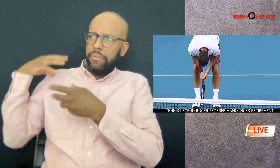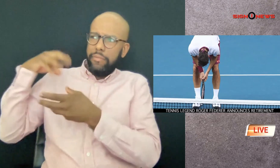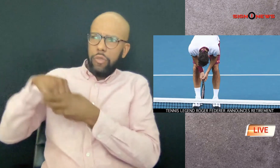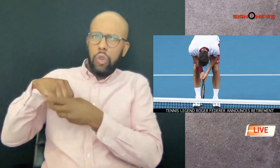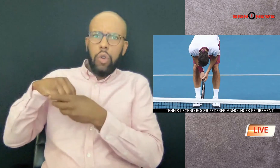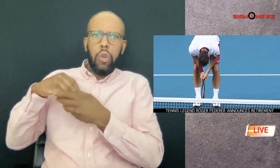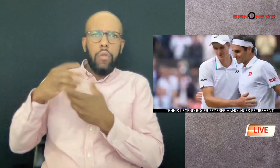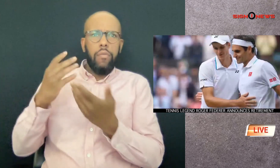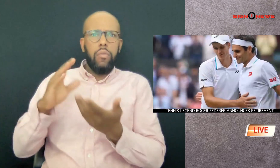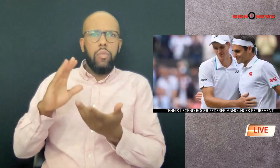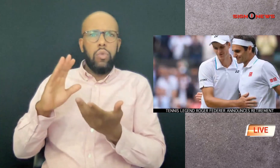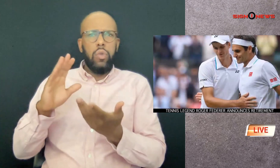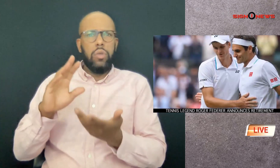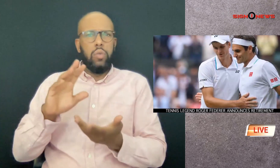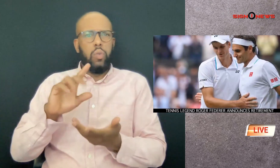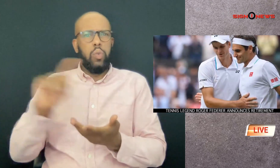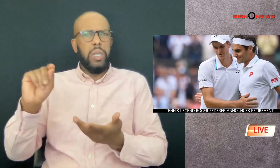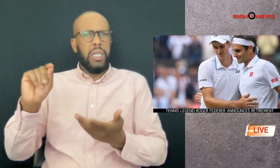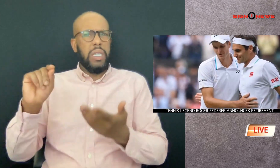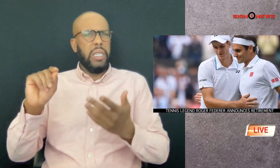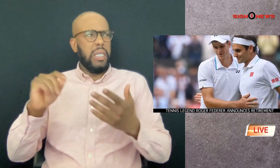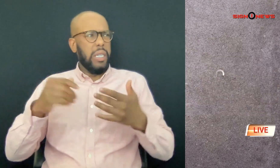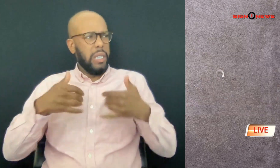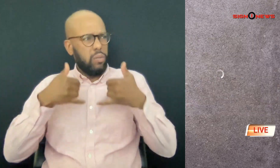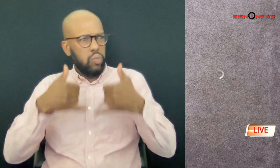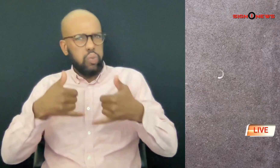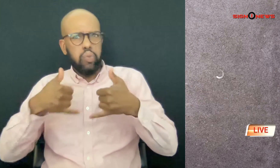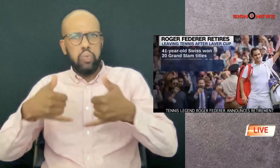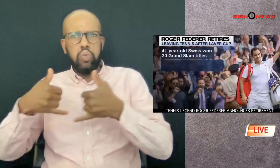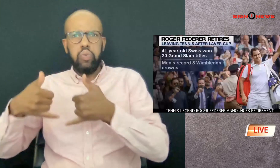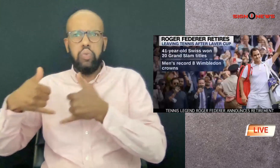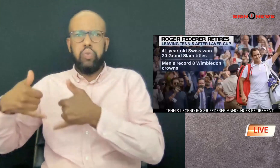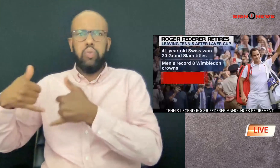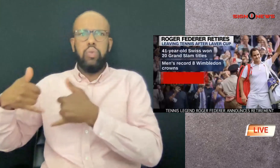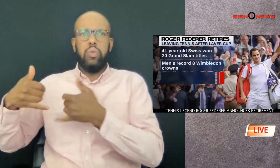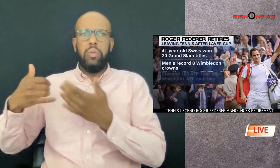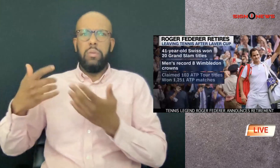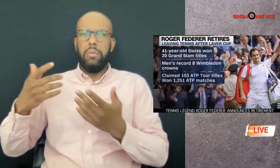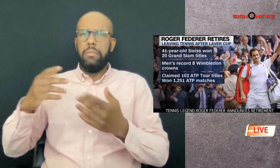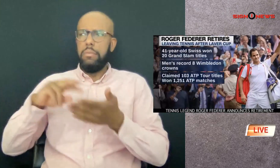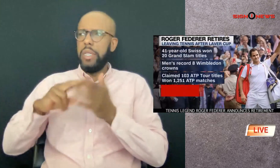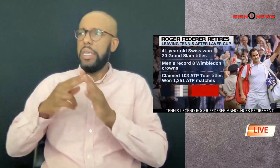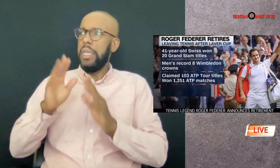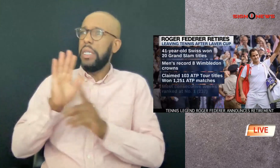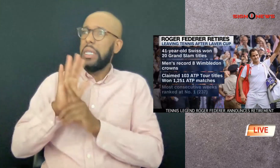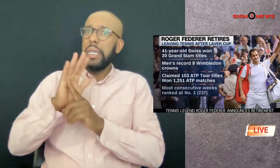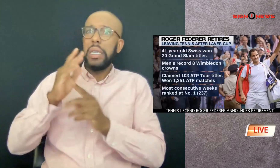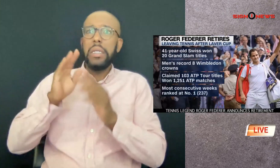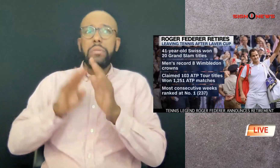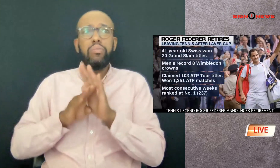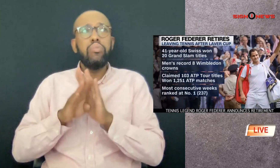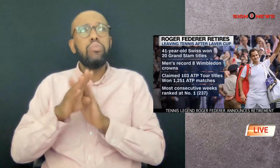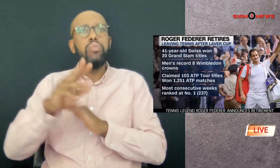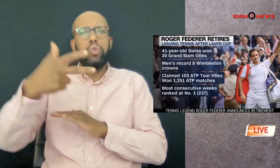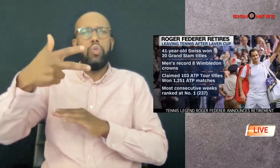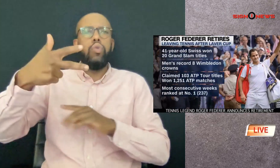but his legacy will last for years is 20 grand slam titles places and